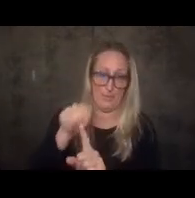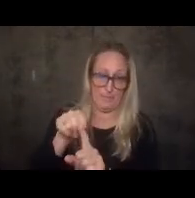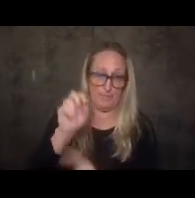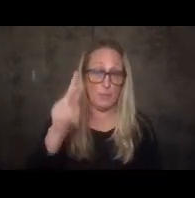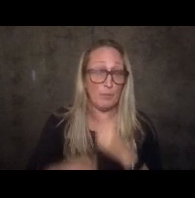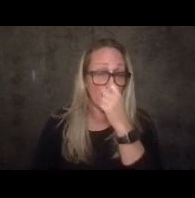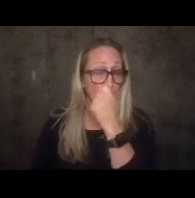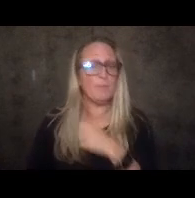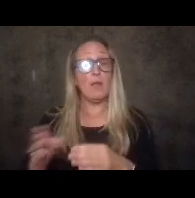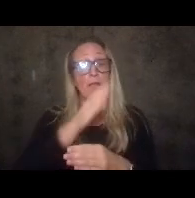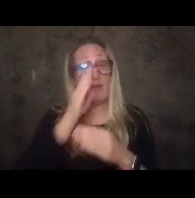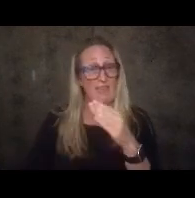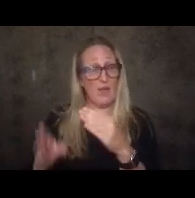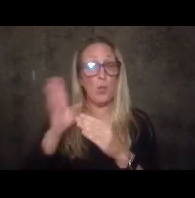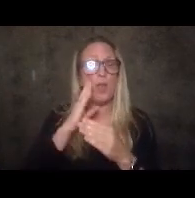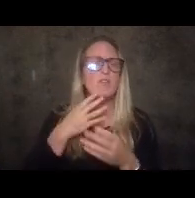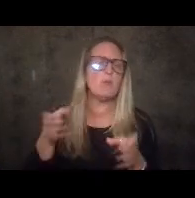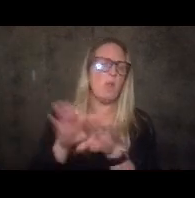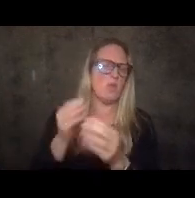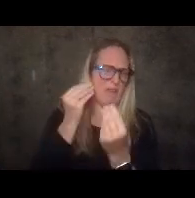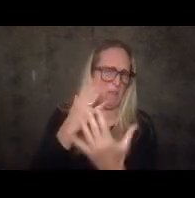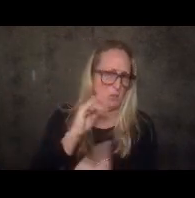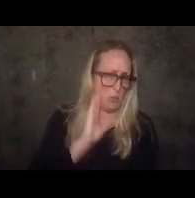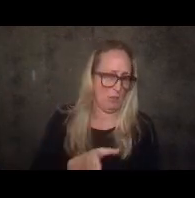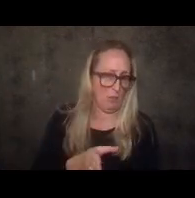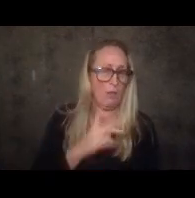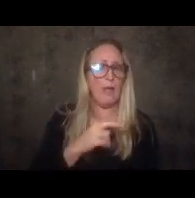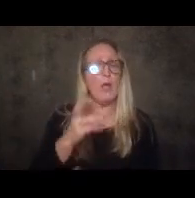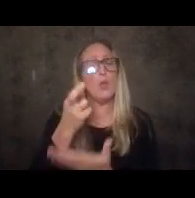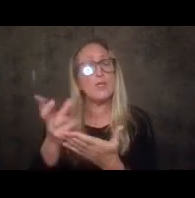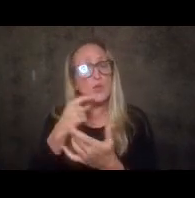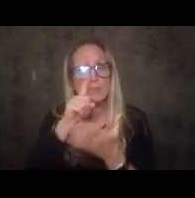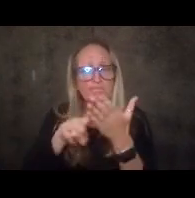At the end, we'll have some closing information and resources. You can check out after the event.